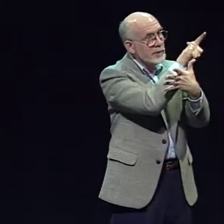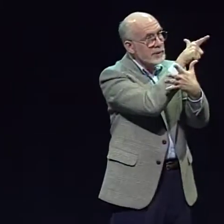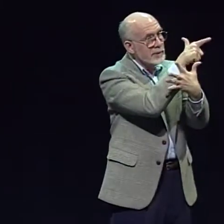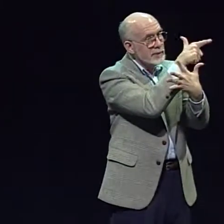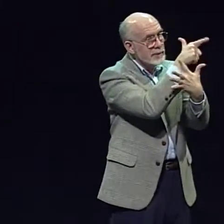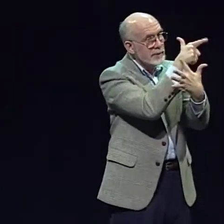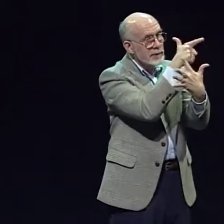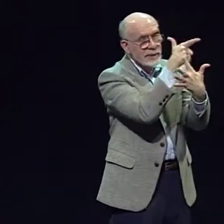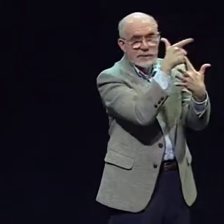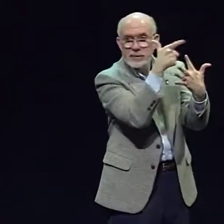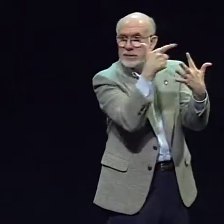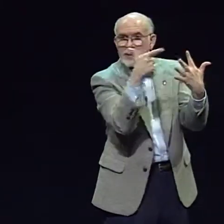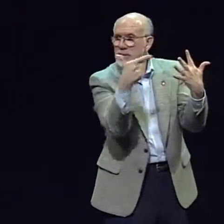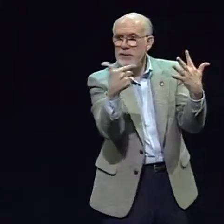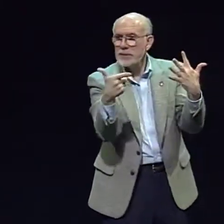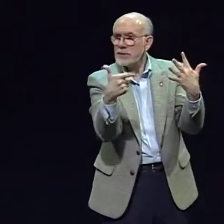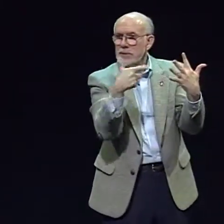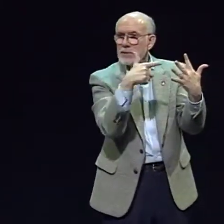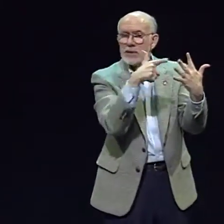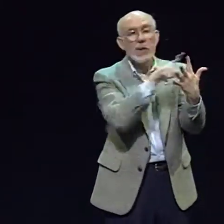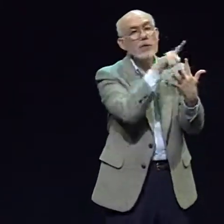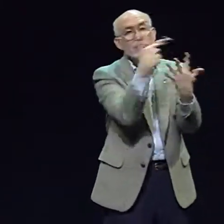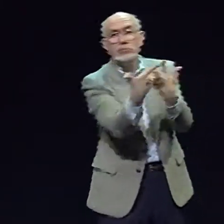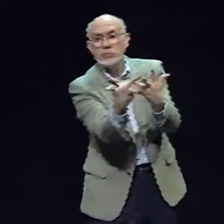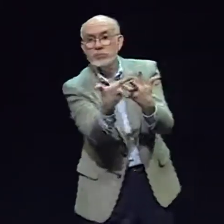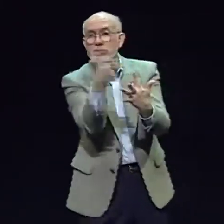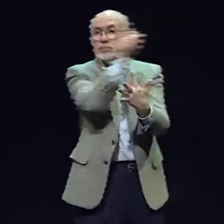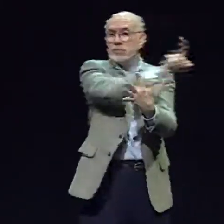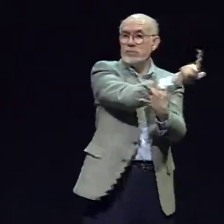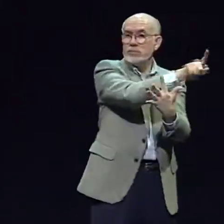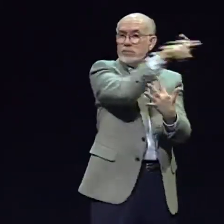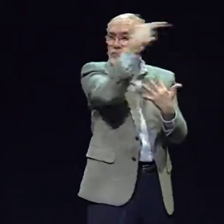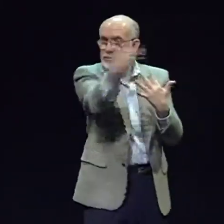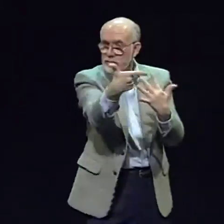THEY LEAVE OUT CERTAIN THINGS, AND THEN THEY PUT THEM IN AN ORDER